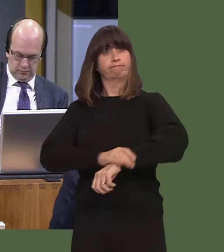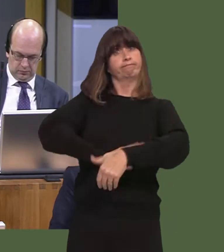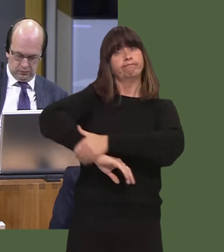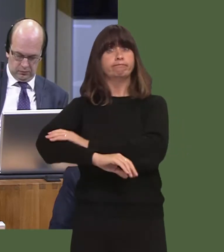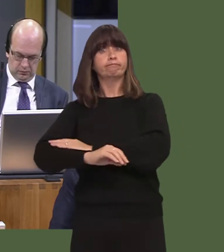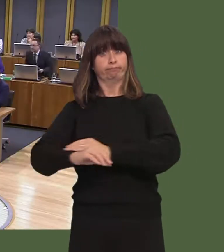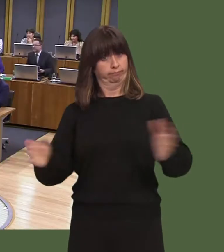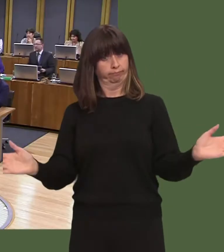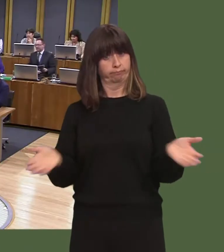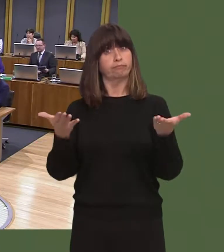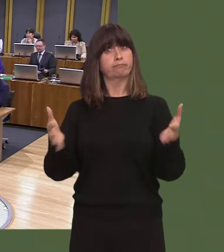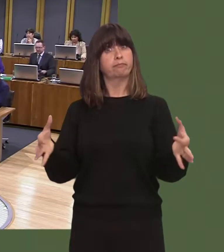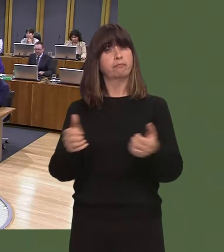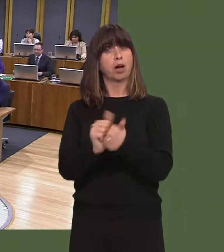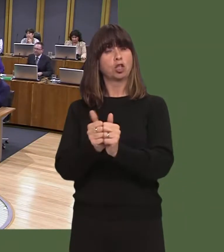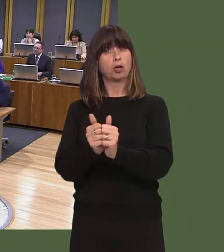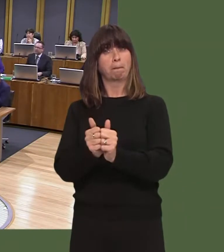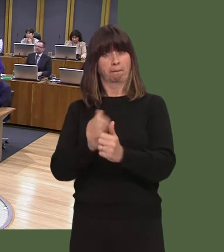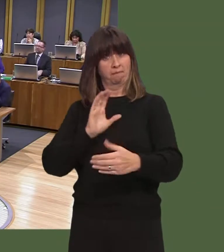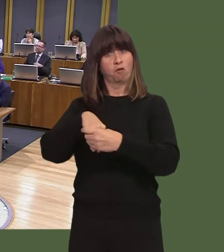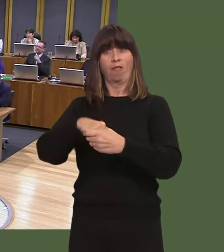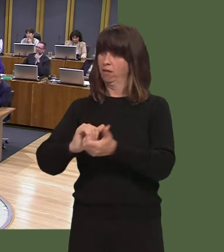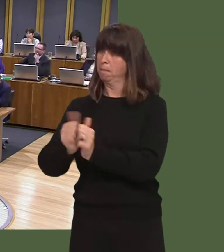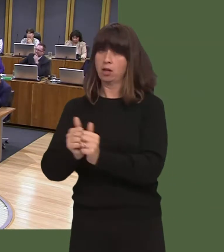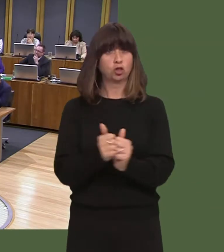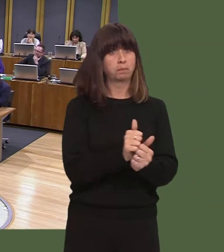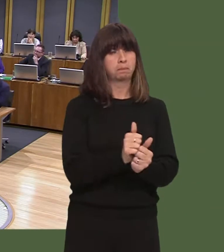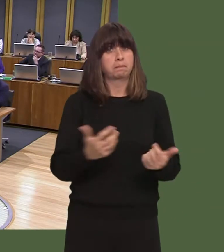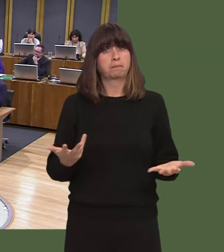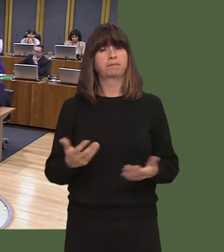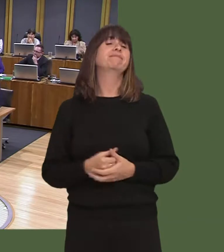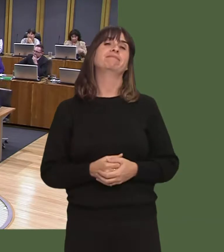Carwyn Jones AM: Well, one of the difficulties, of course, is that we have seen bus companies